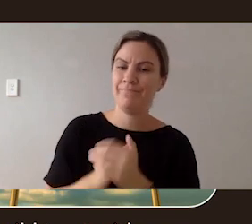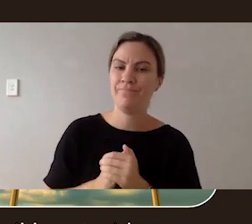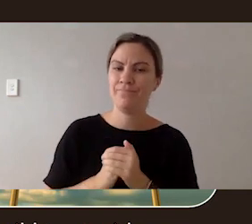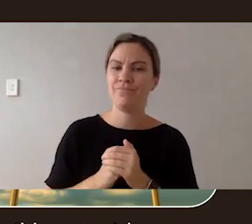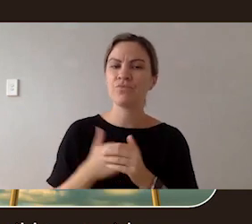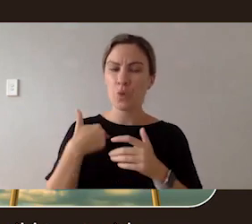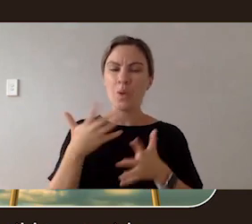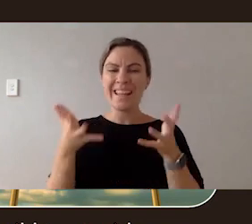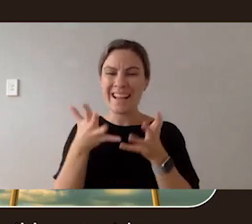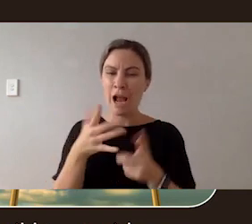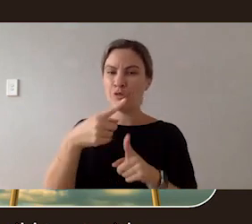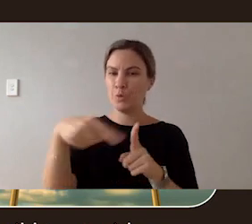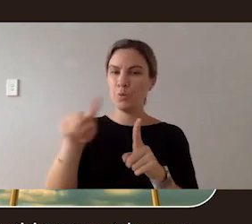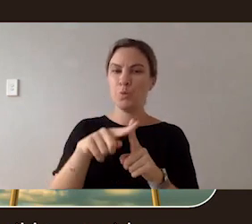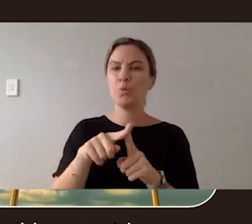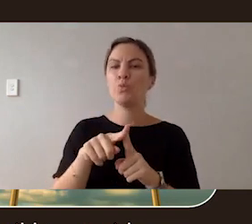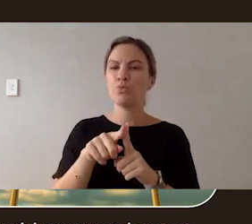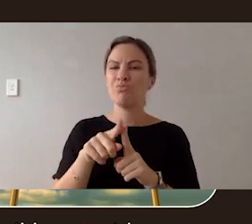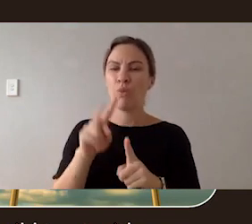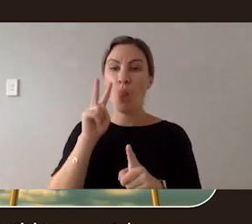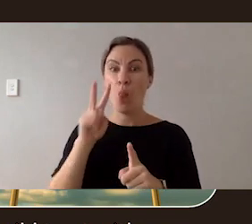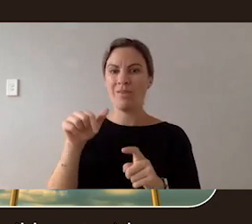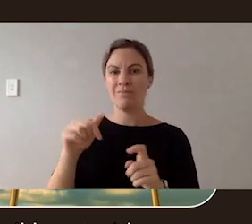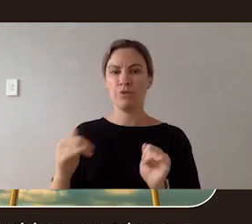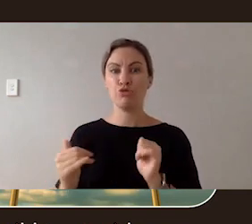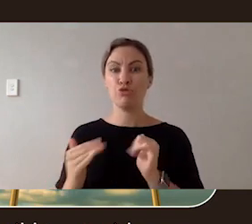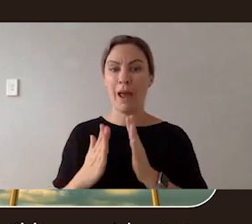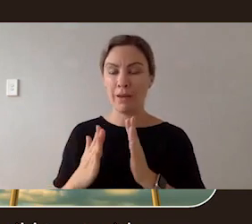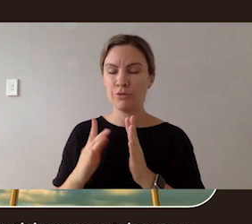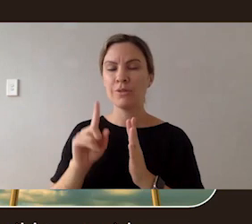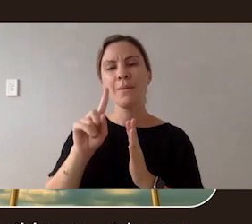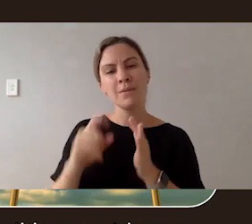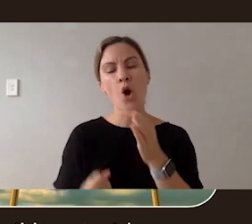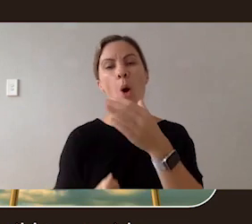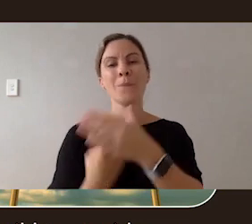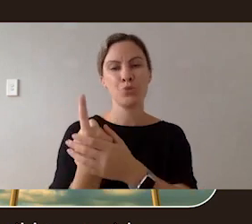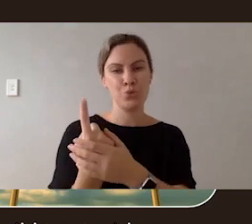opportunity as well. Who are some of those wonderful, talented people who